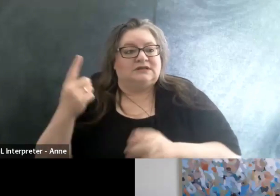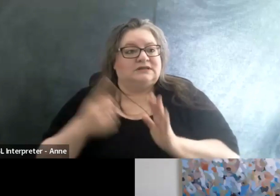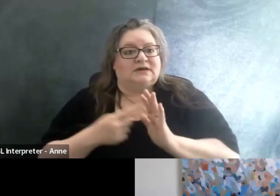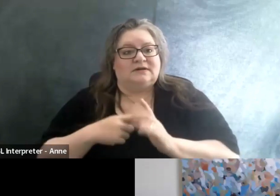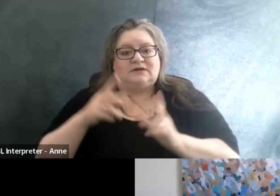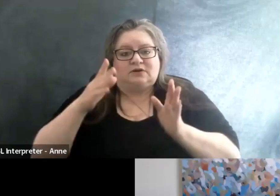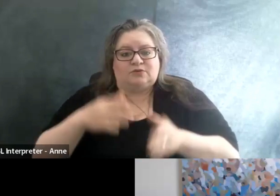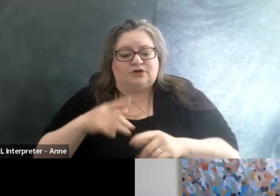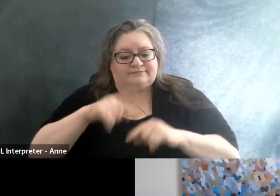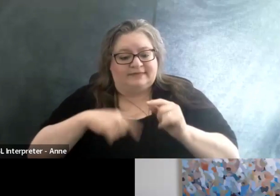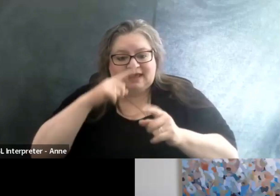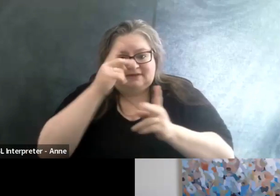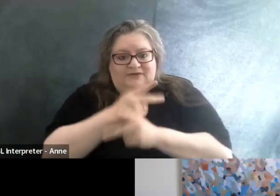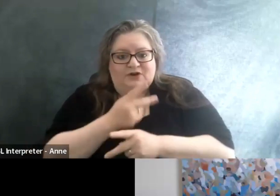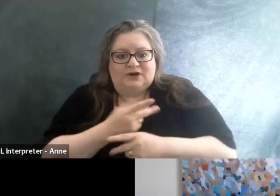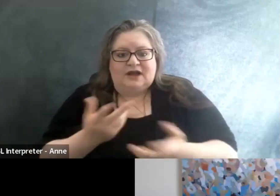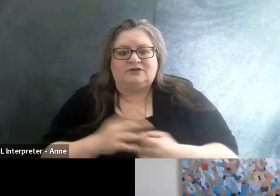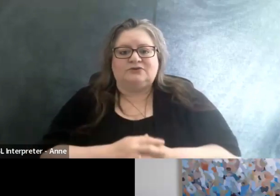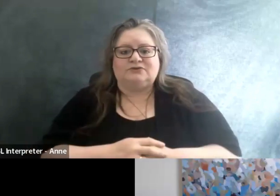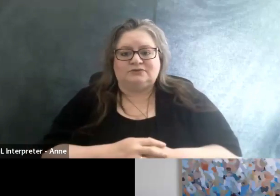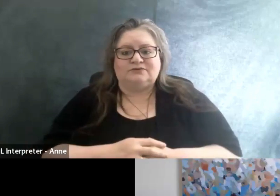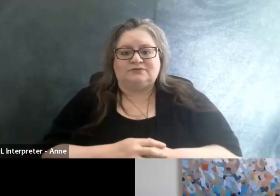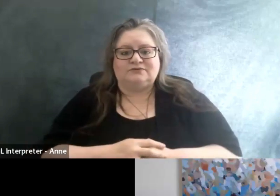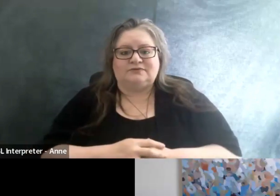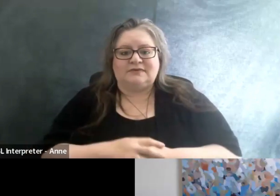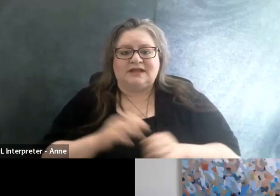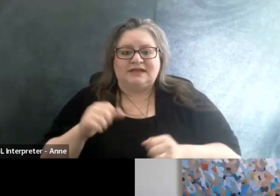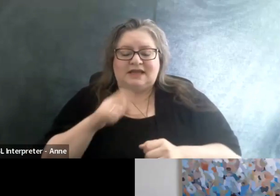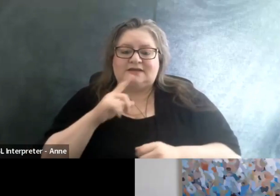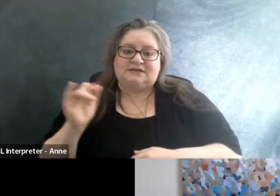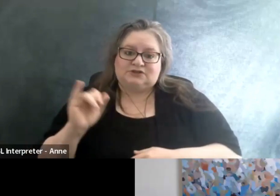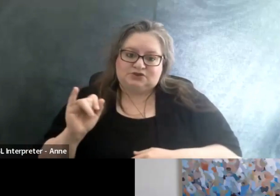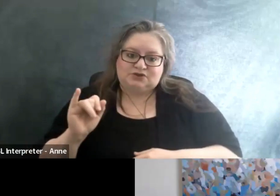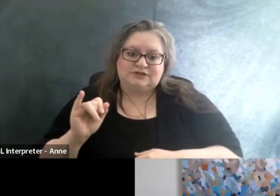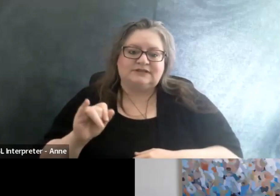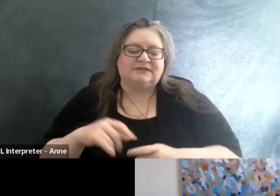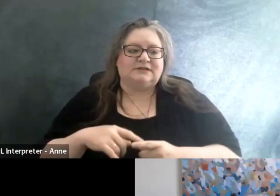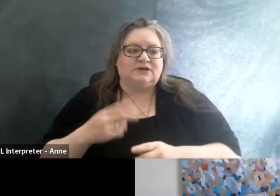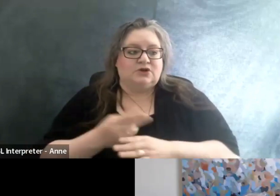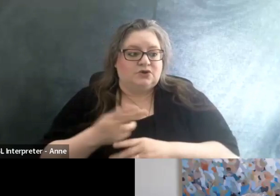figure it out. And yes, being insurance, being able to use insurance for what it's meant